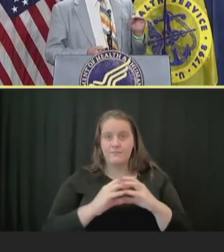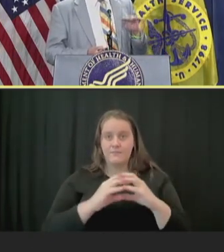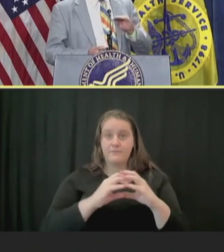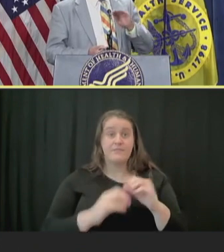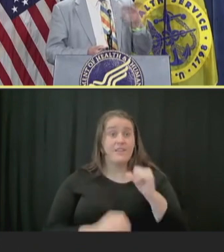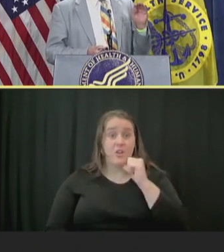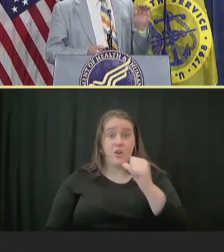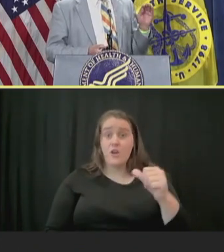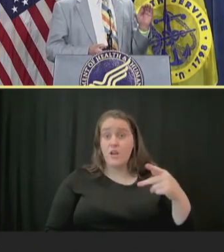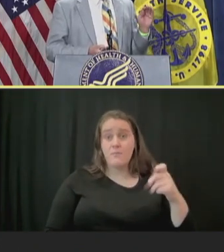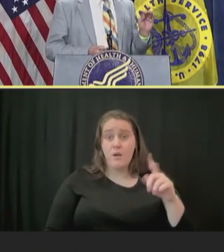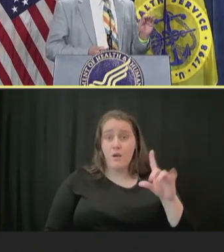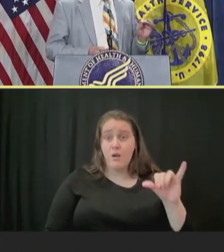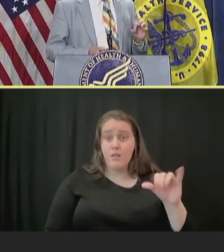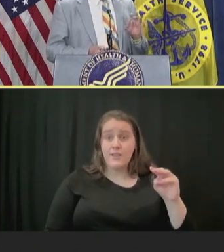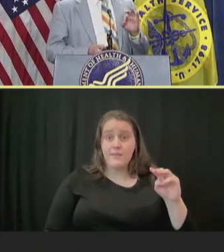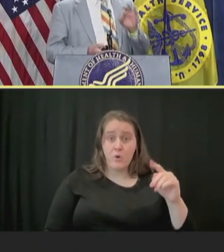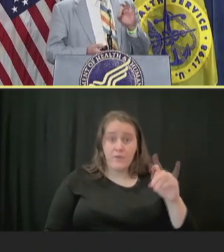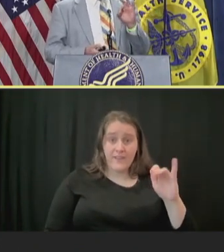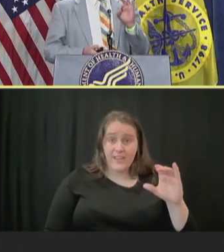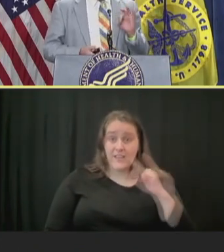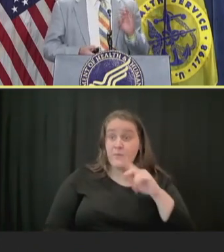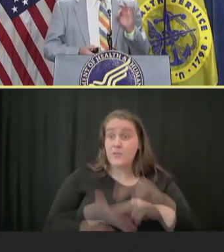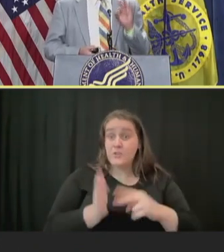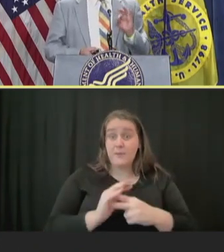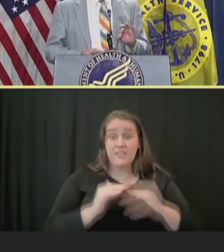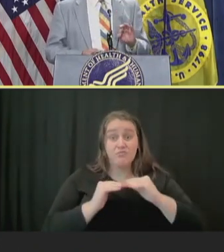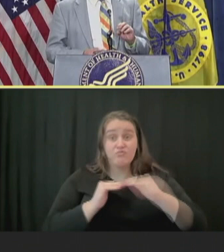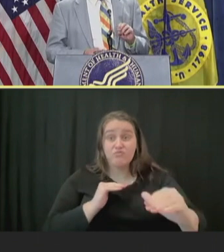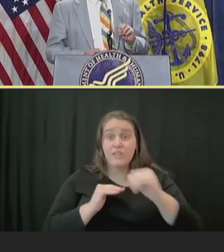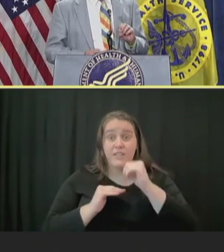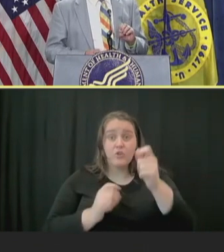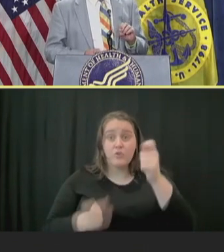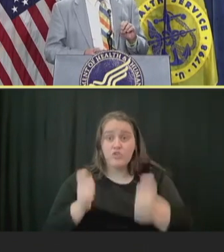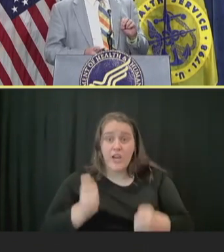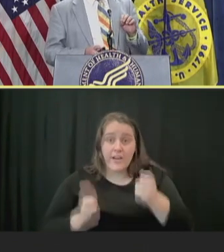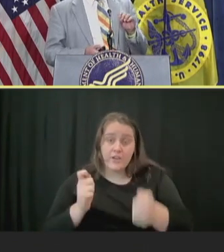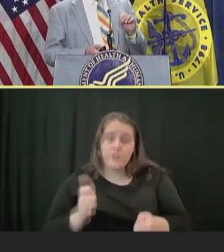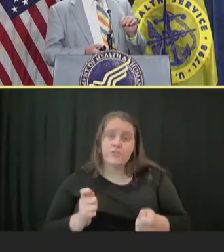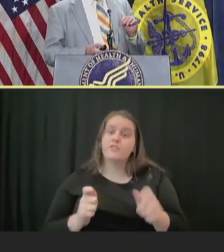they don't change, the same in everybody. So, the same antigen, theoretically, could induce a